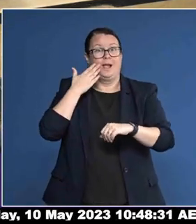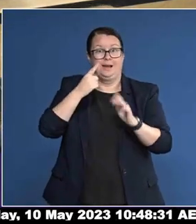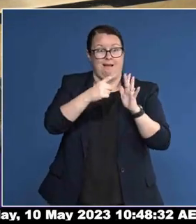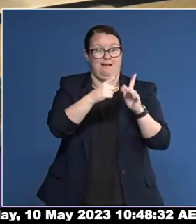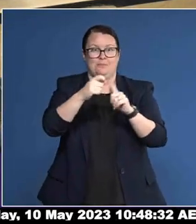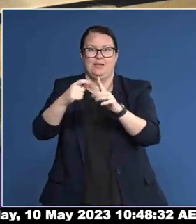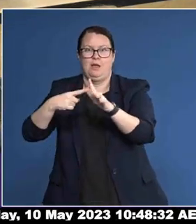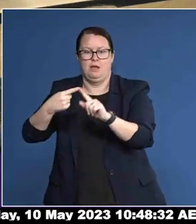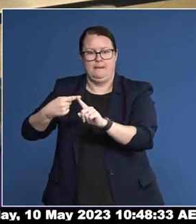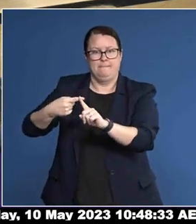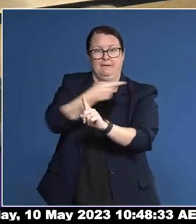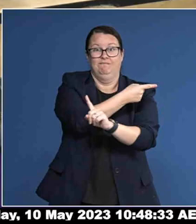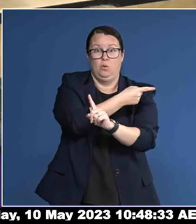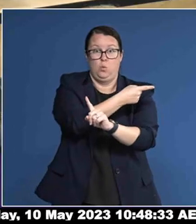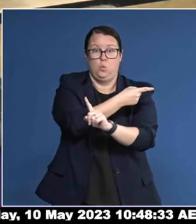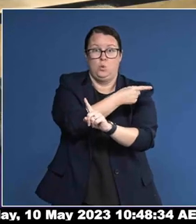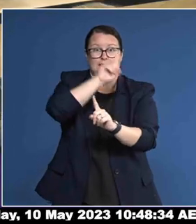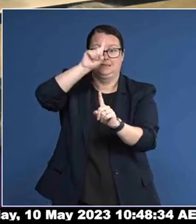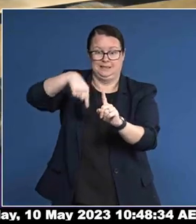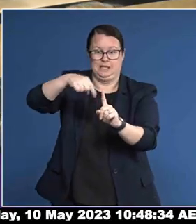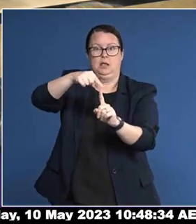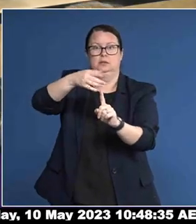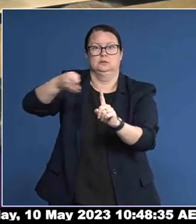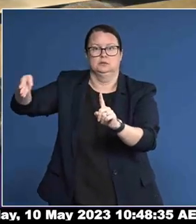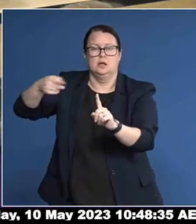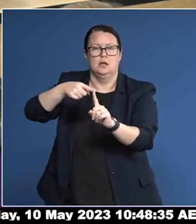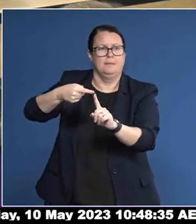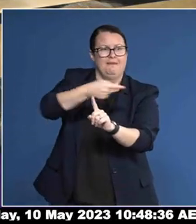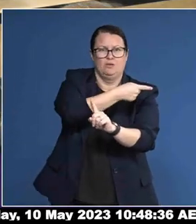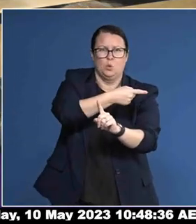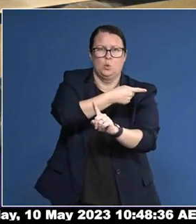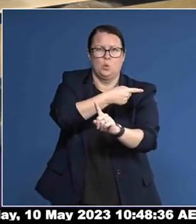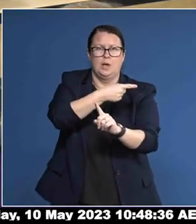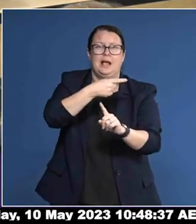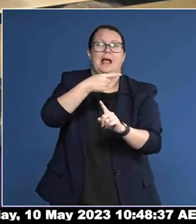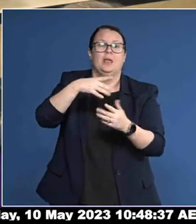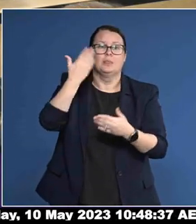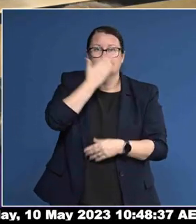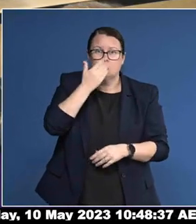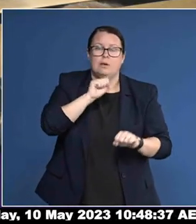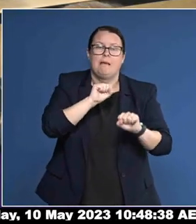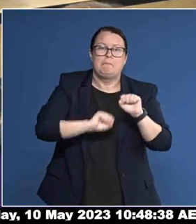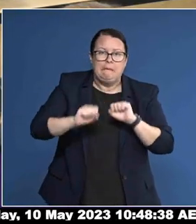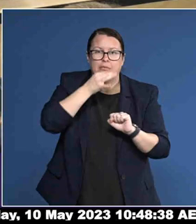complaint the school was having to bath, every day, the children; correct? Yes, that's right.